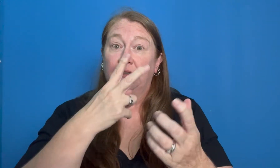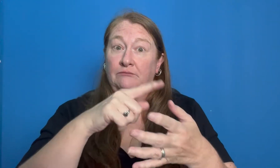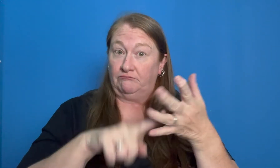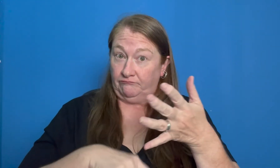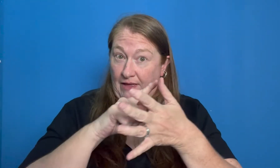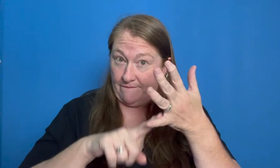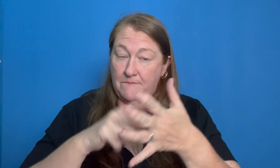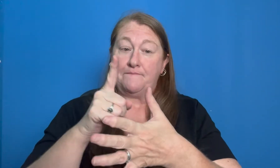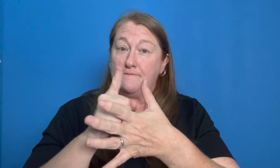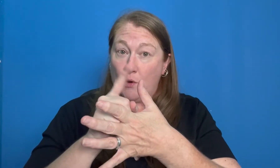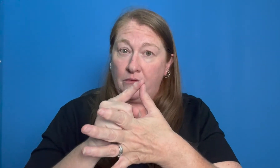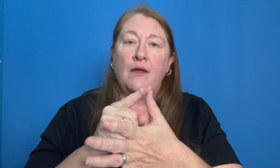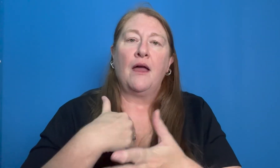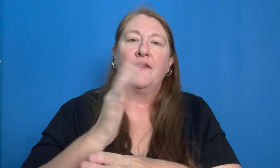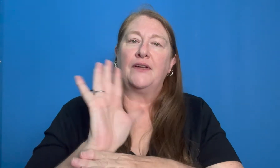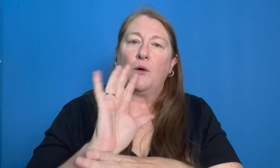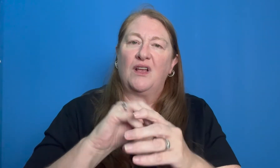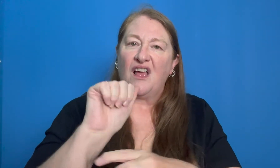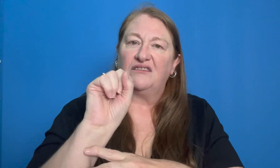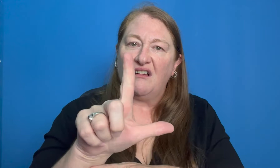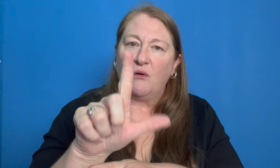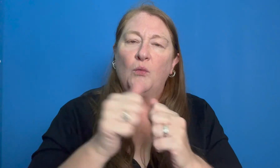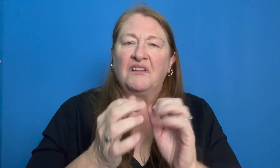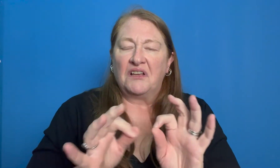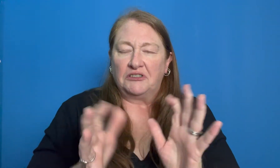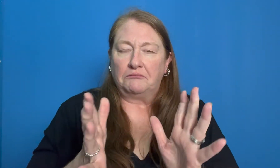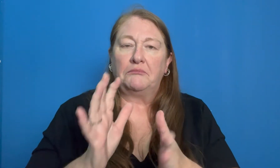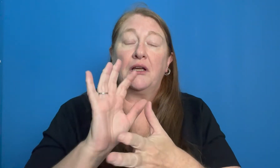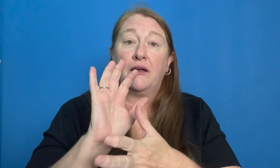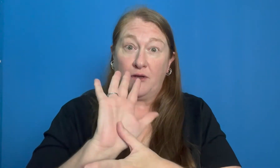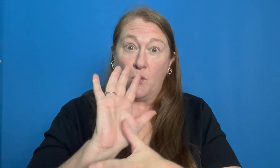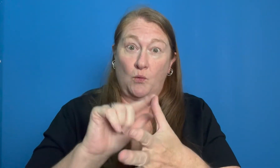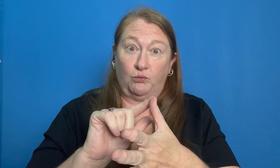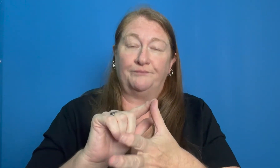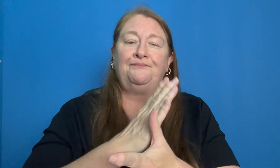Here's what is in the Module, a lesson with a video in "captions,"